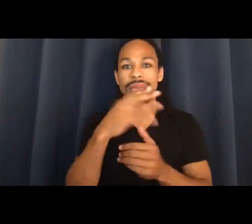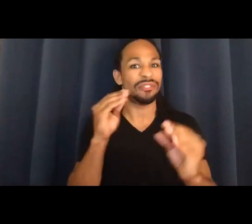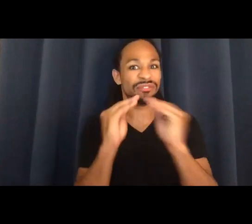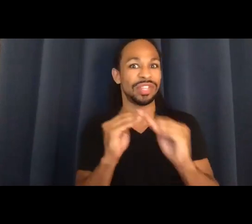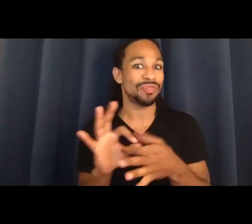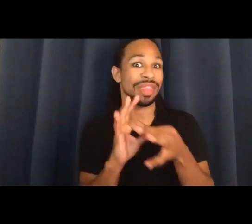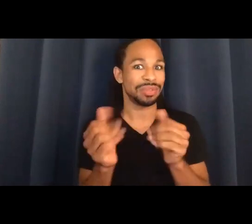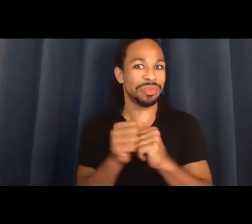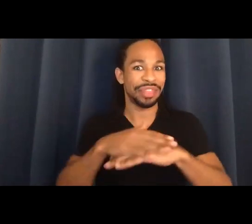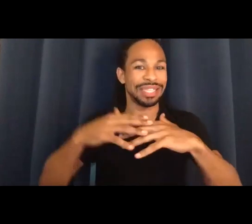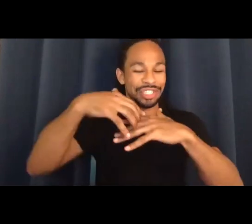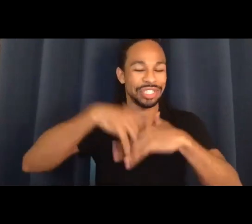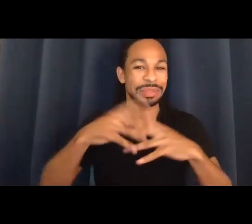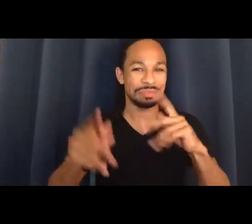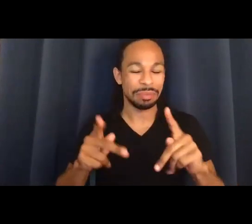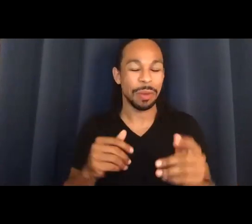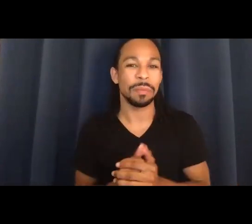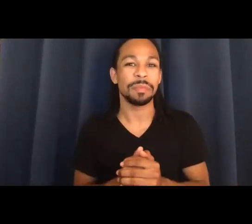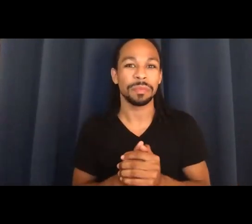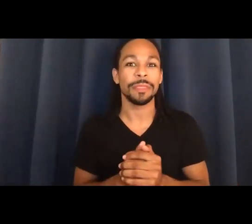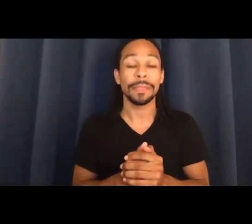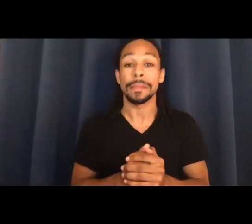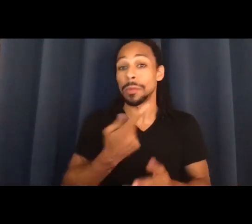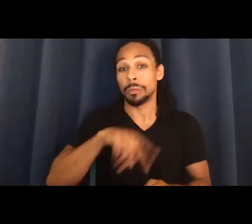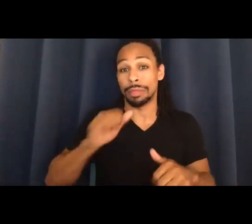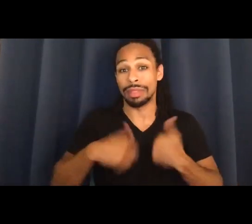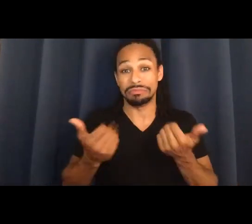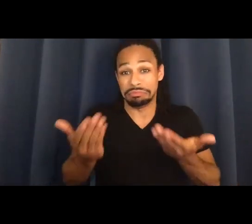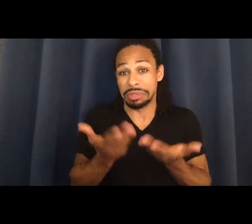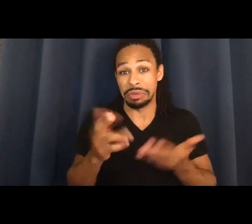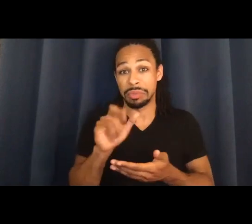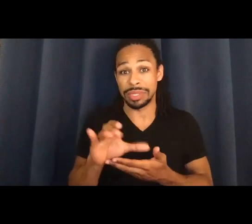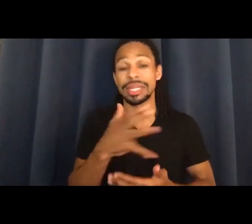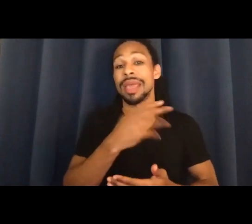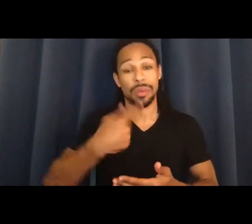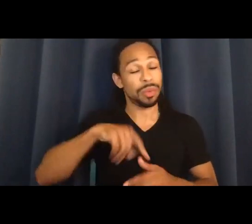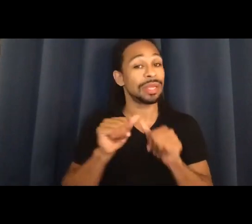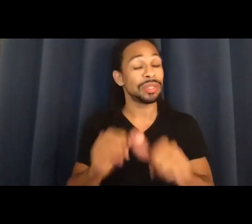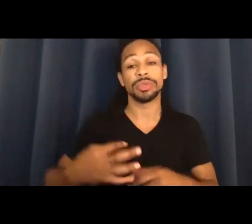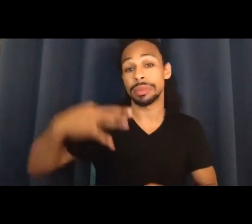we have benefited and continue to benefit from the systemic displacement from the erasure of Lenape people and the